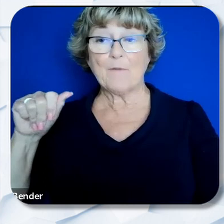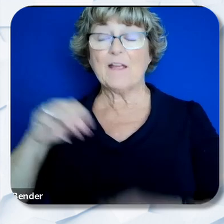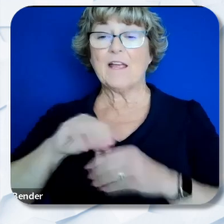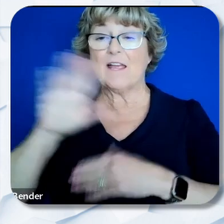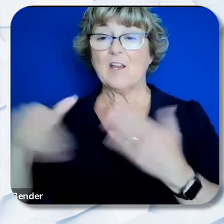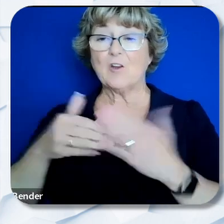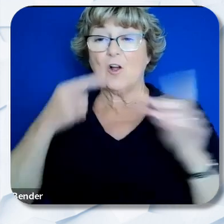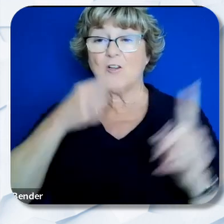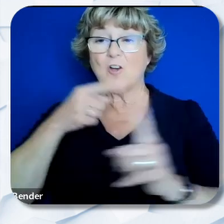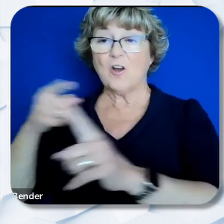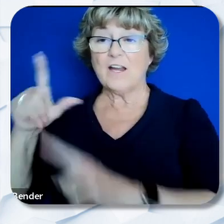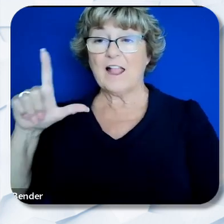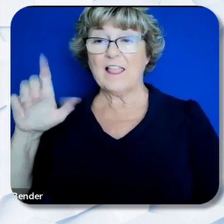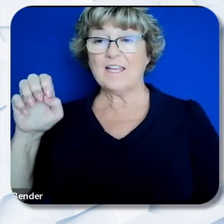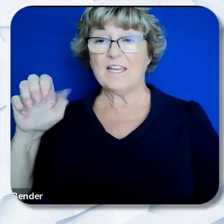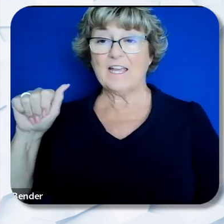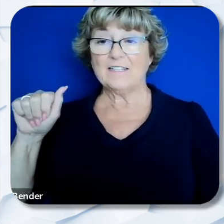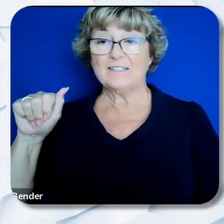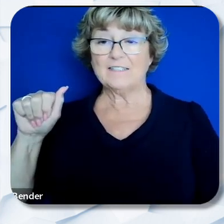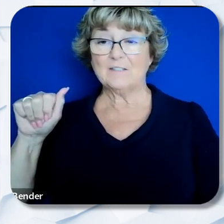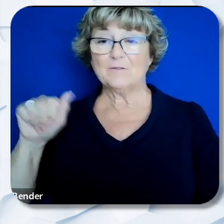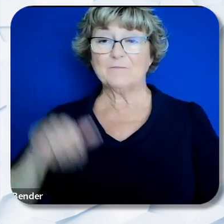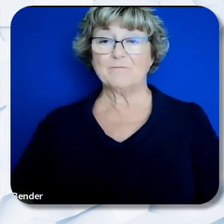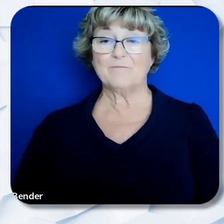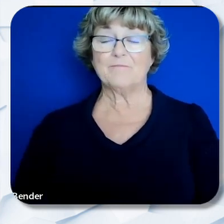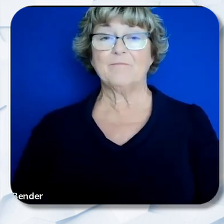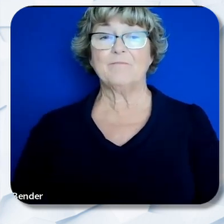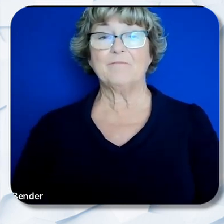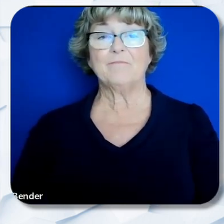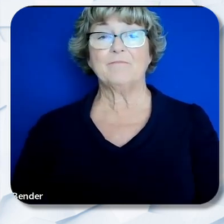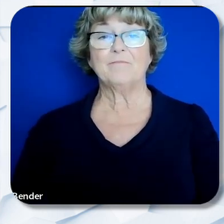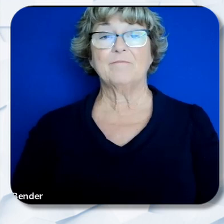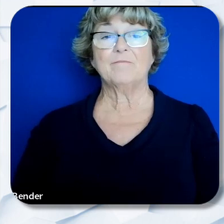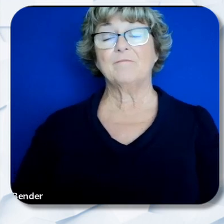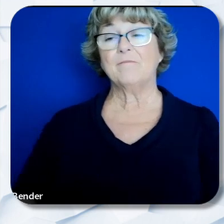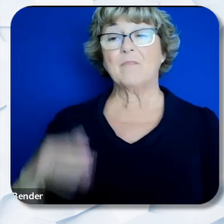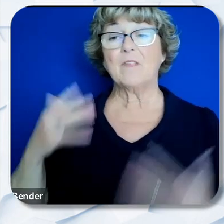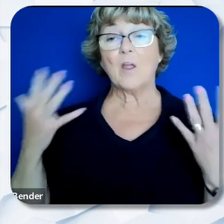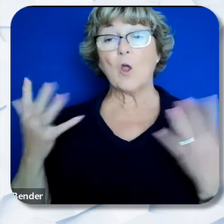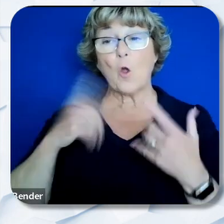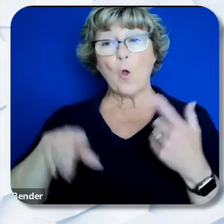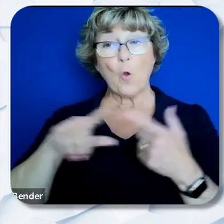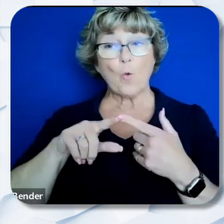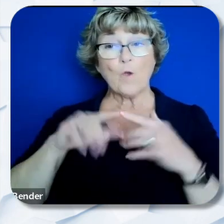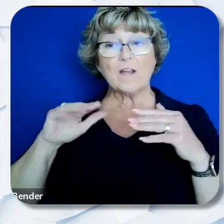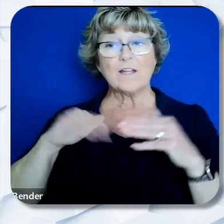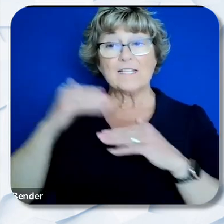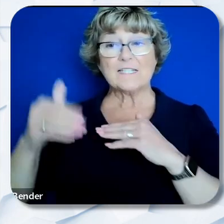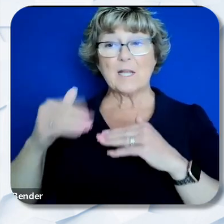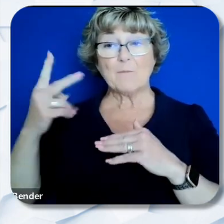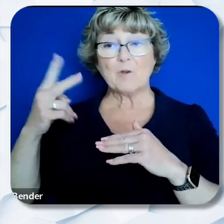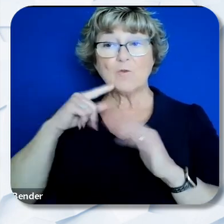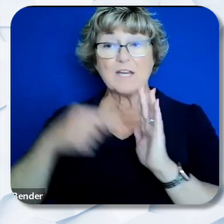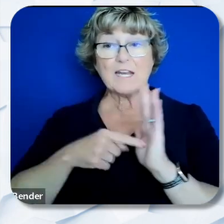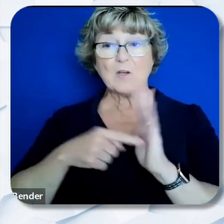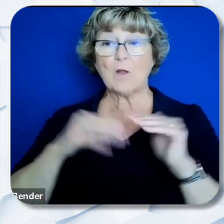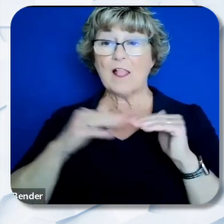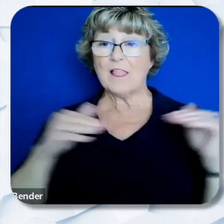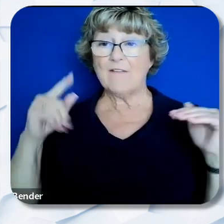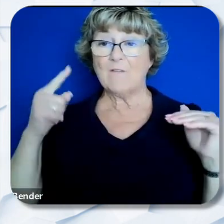LEAs. So when is this Step 2 due? Levels 1 and 2, you're going to check in with your